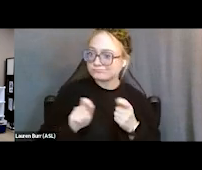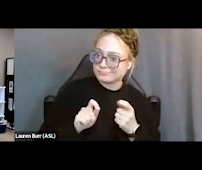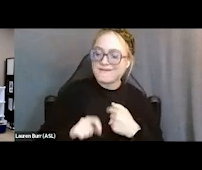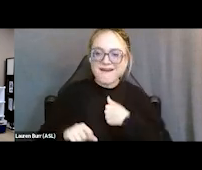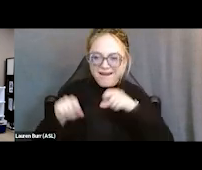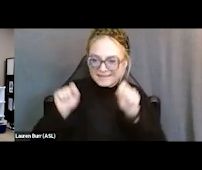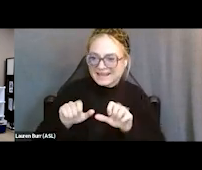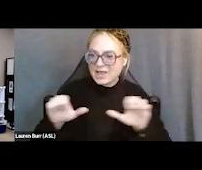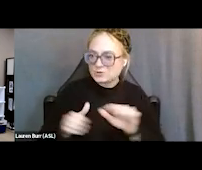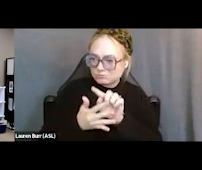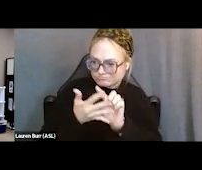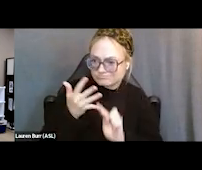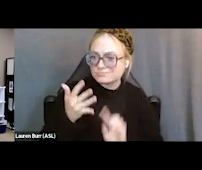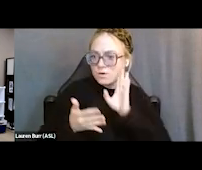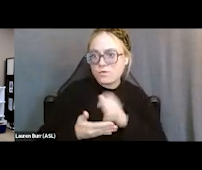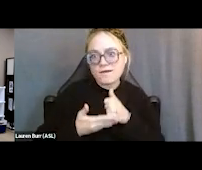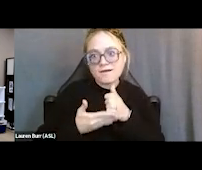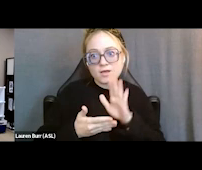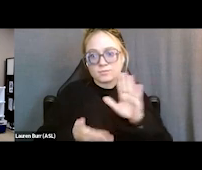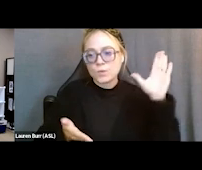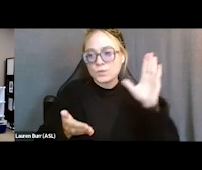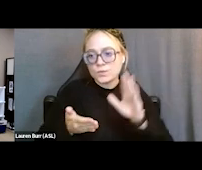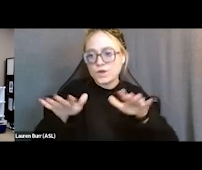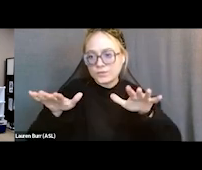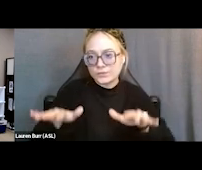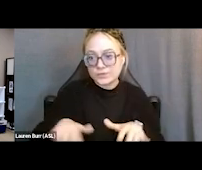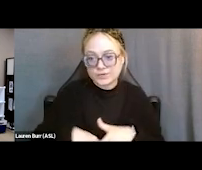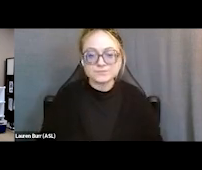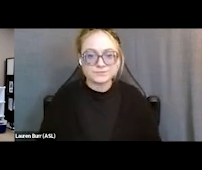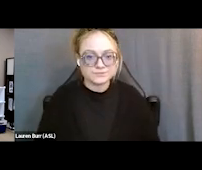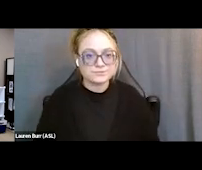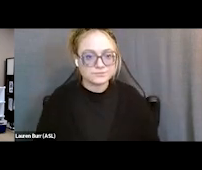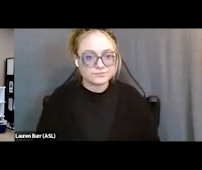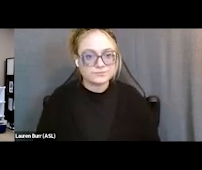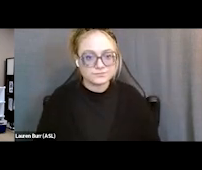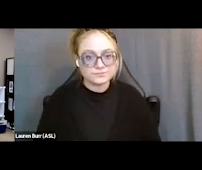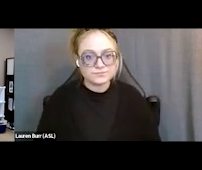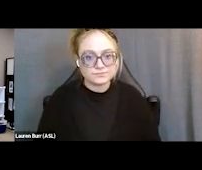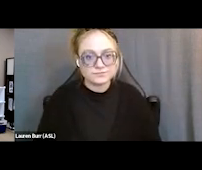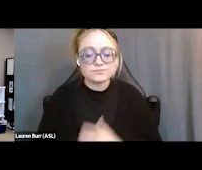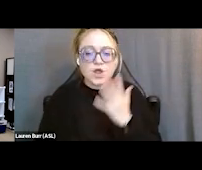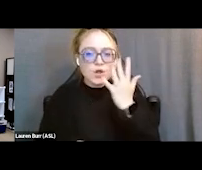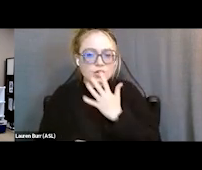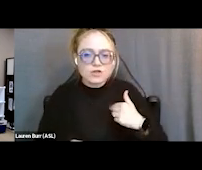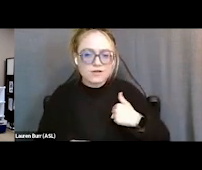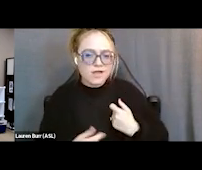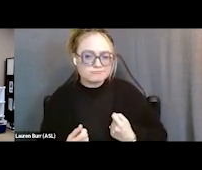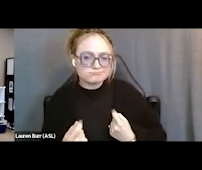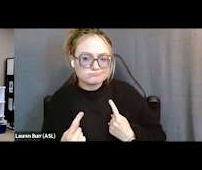Appear open and relaxed. This kind of goes with a non-threatening behavior, right? Look empathetic, look like you're ready to listen,